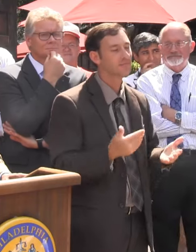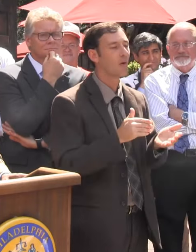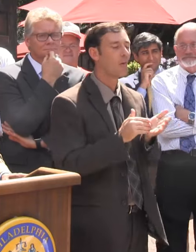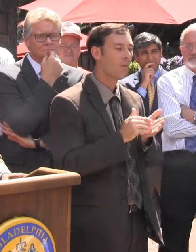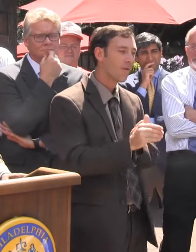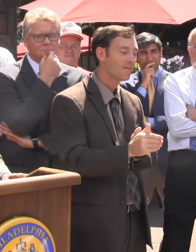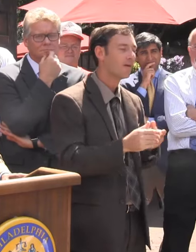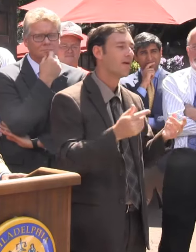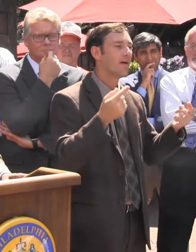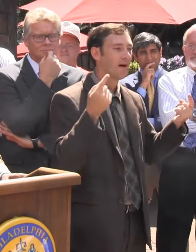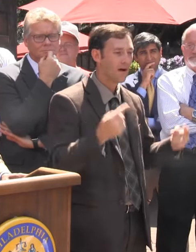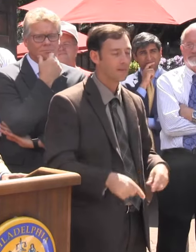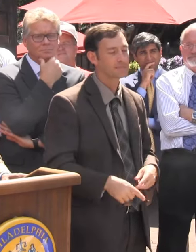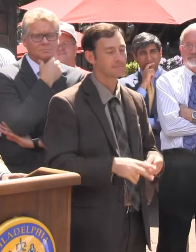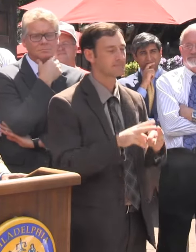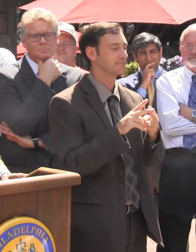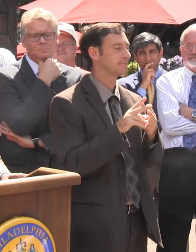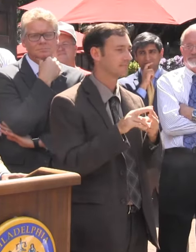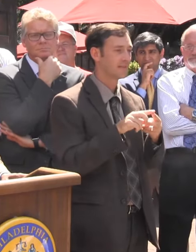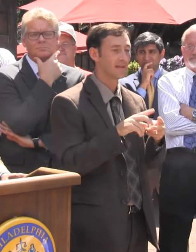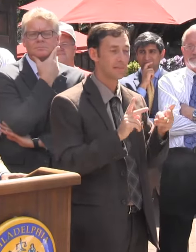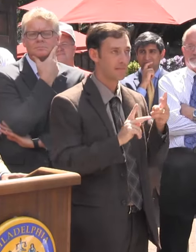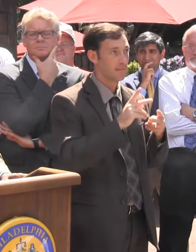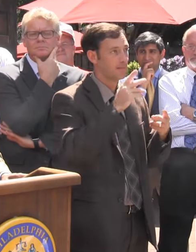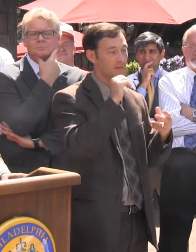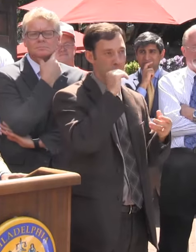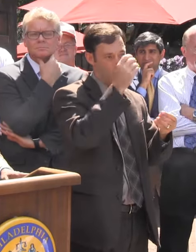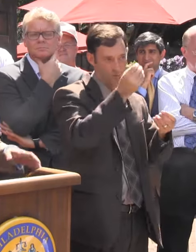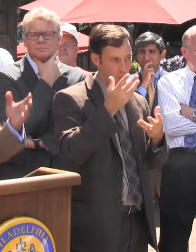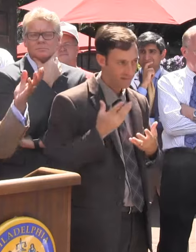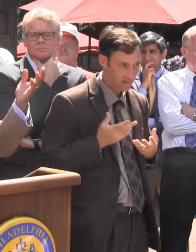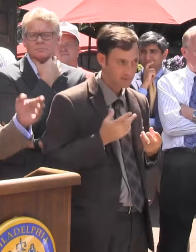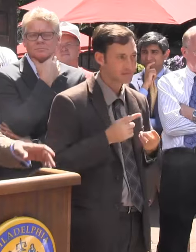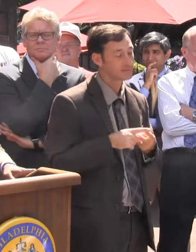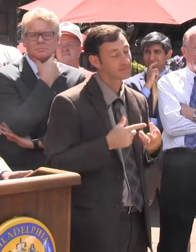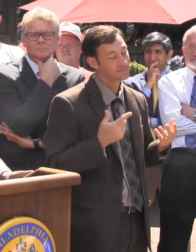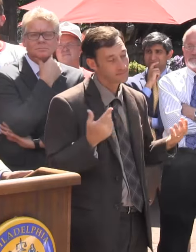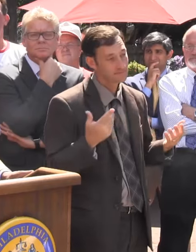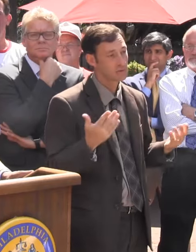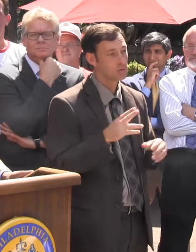one of two things happen, either people don't notify us and this is the United States of